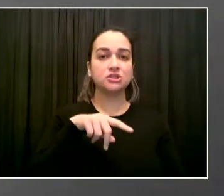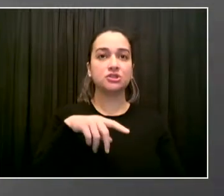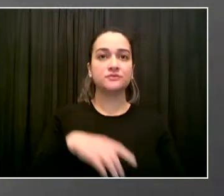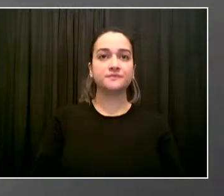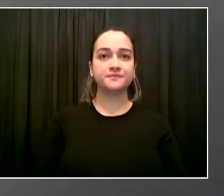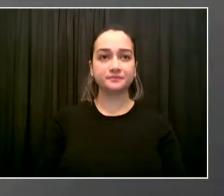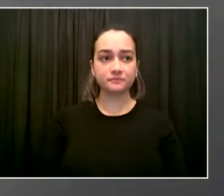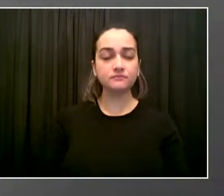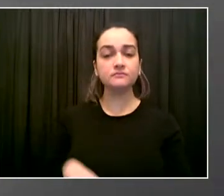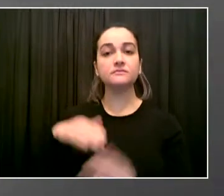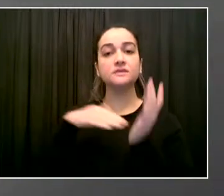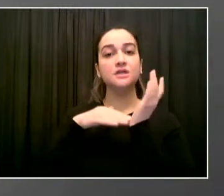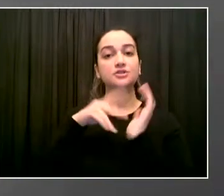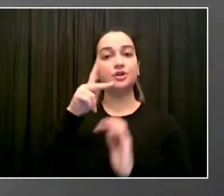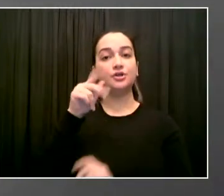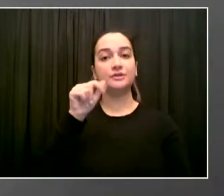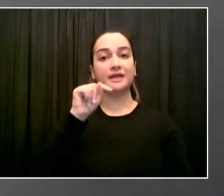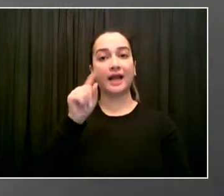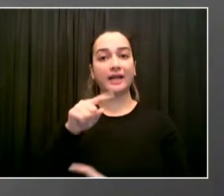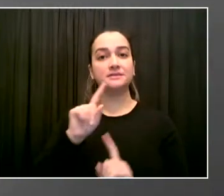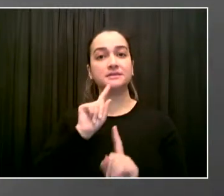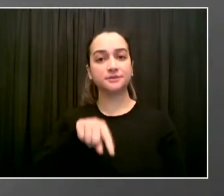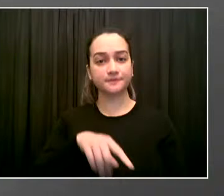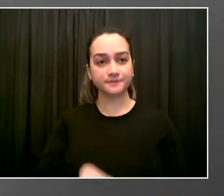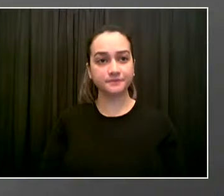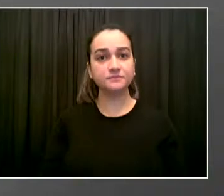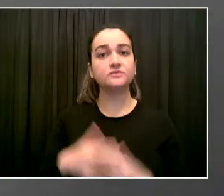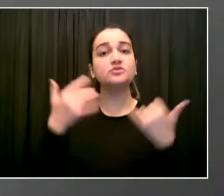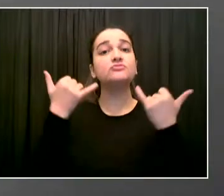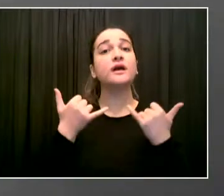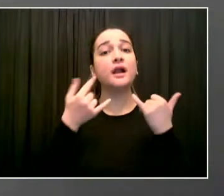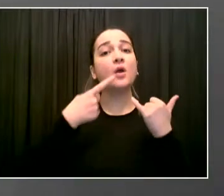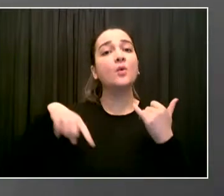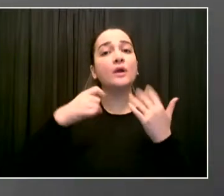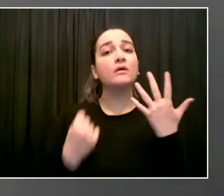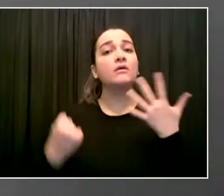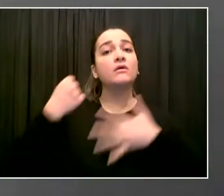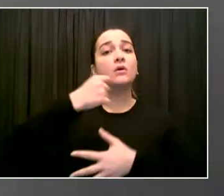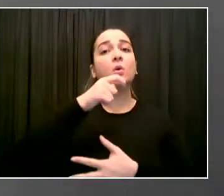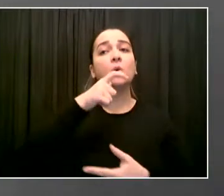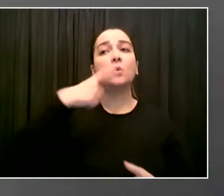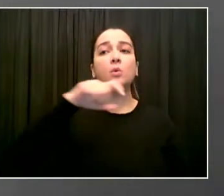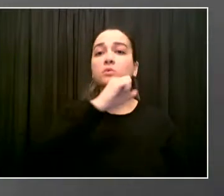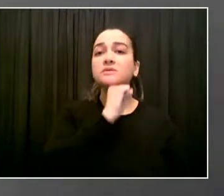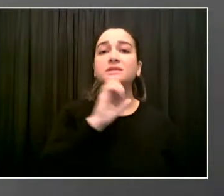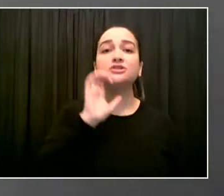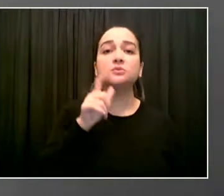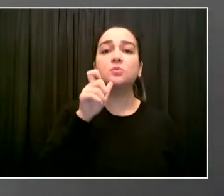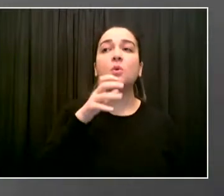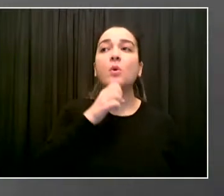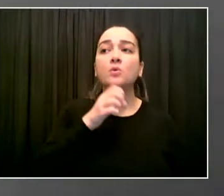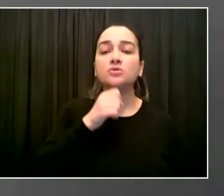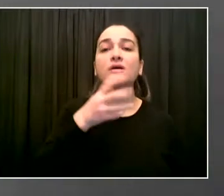VACCCINATION THUS FAR HAS BEEN PRIMARILY FOCUSED ON OLDER